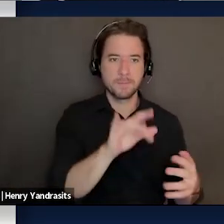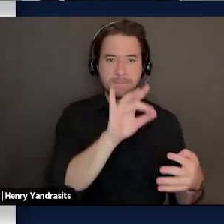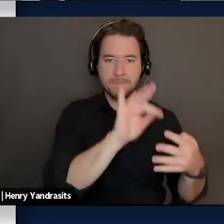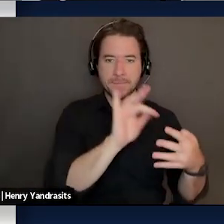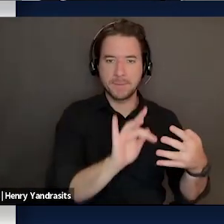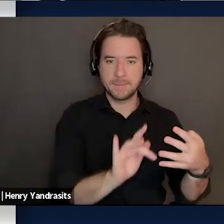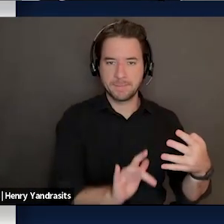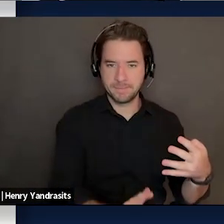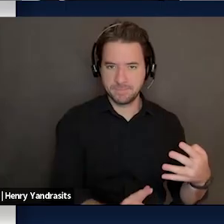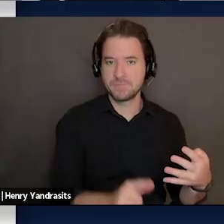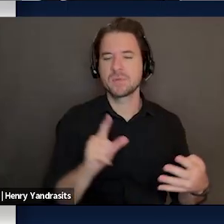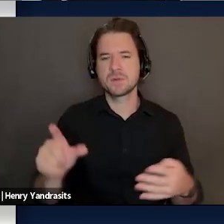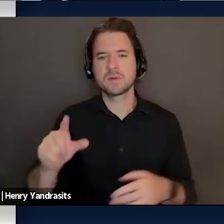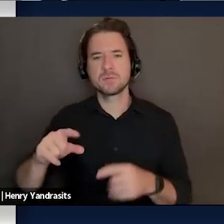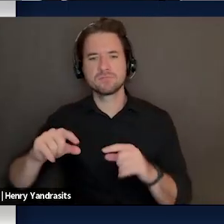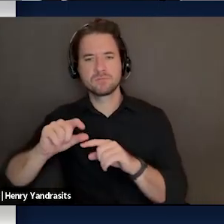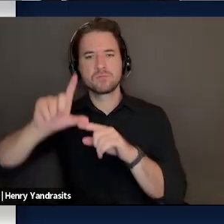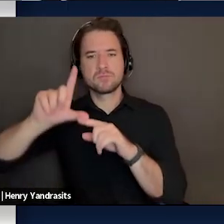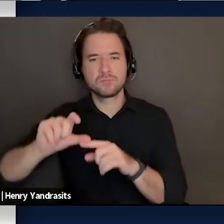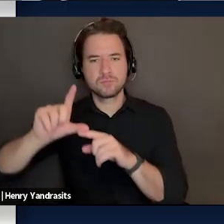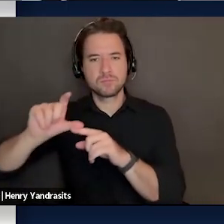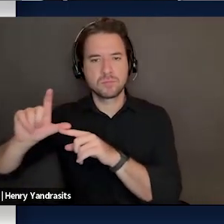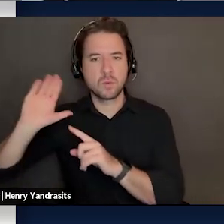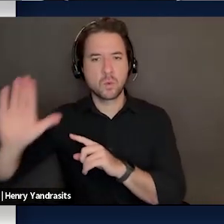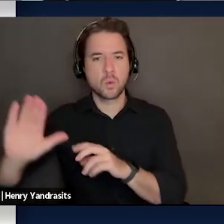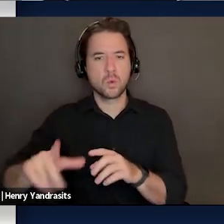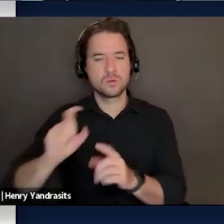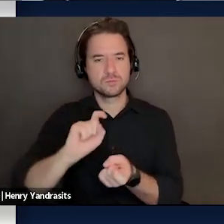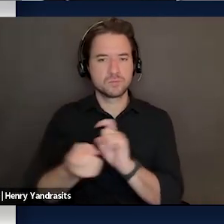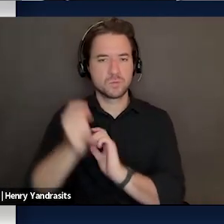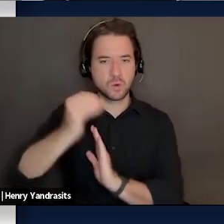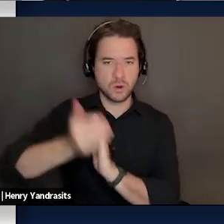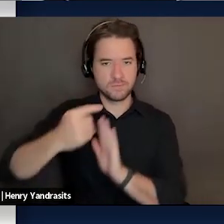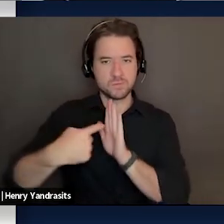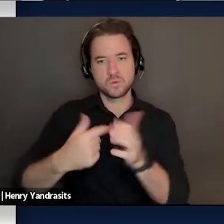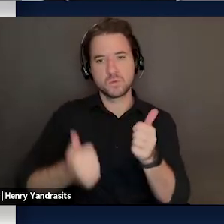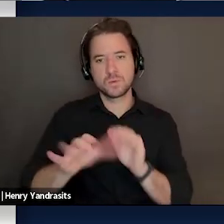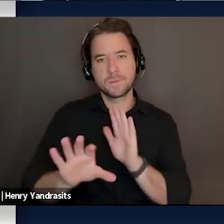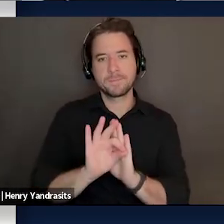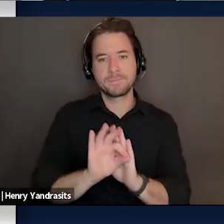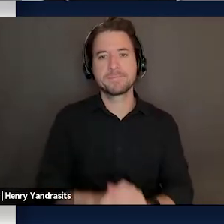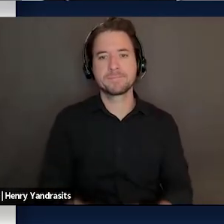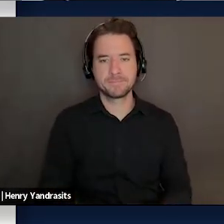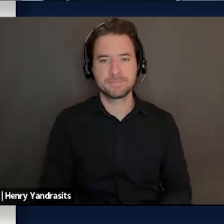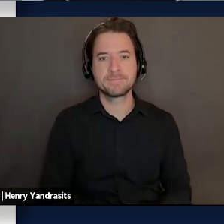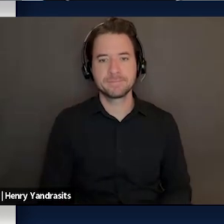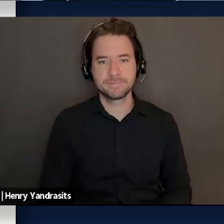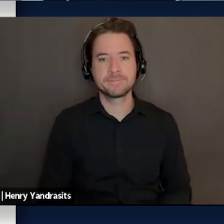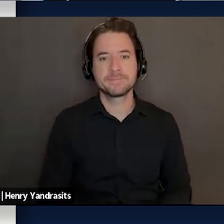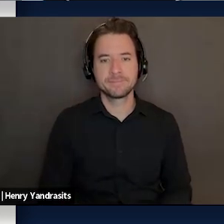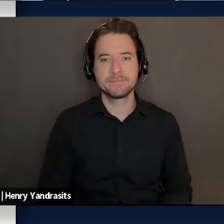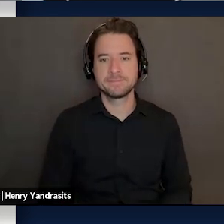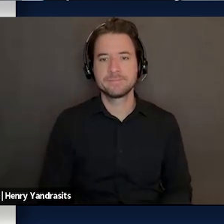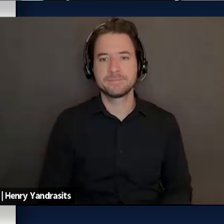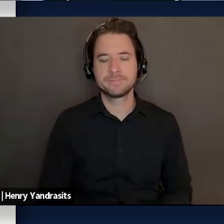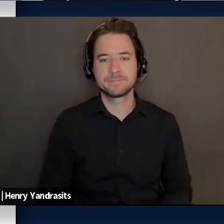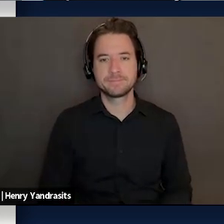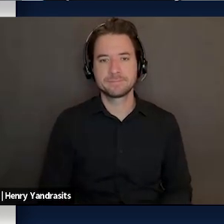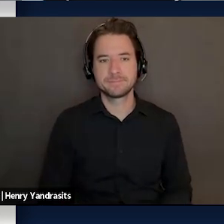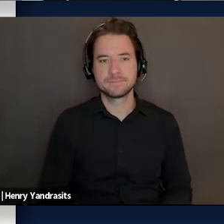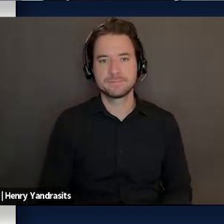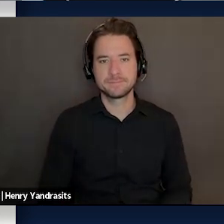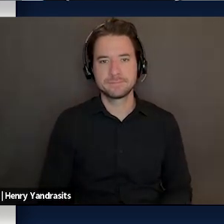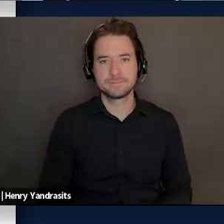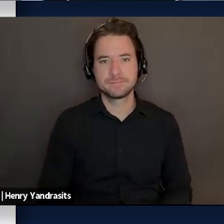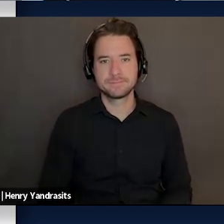The chart will update instantly, reflecting those selections.